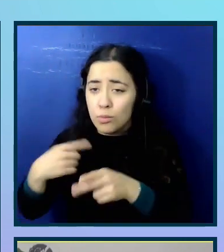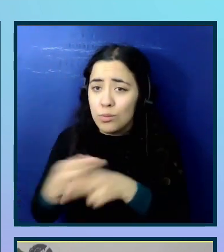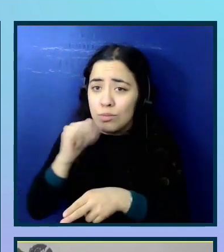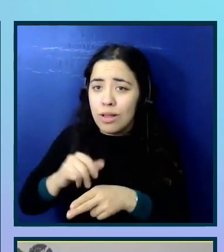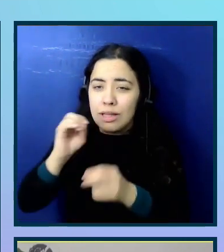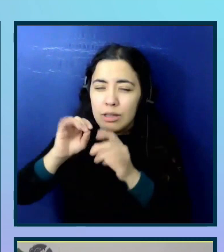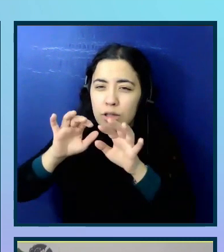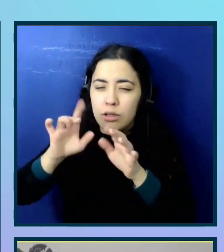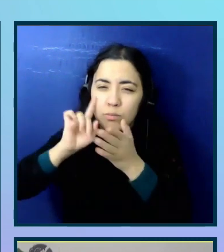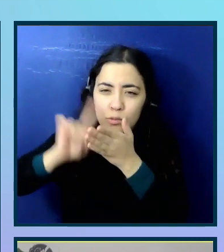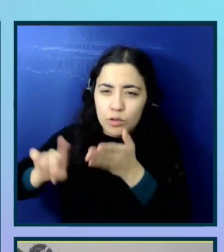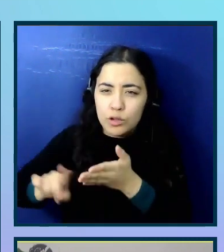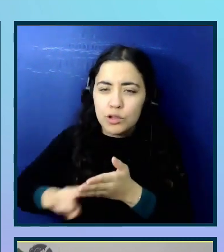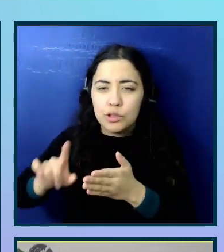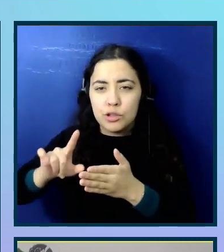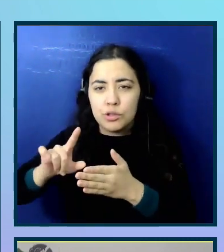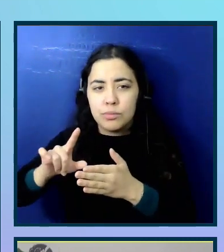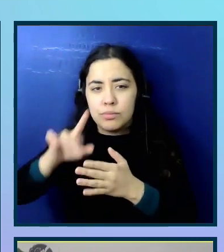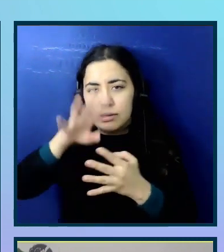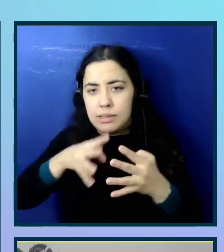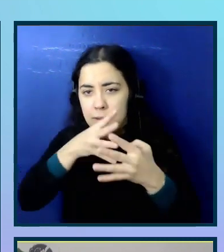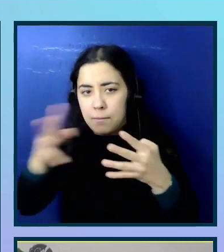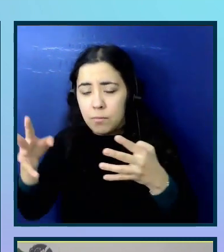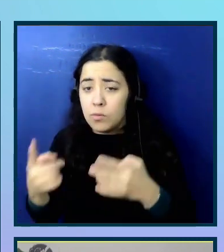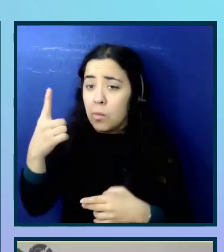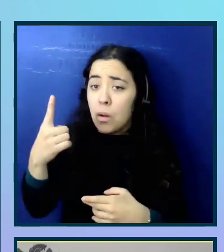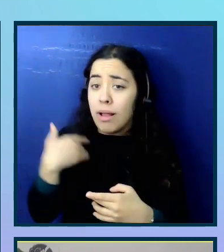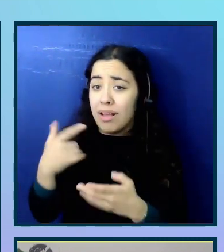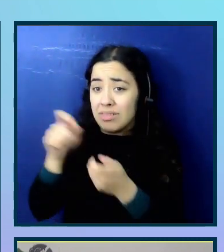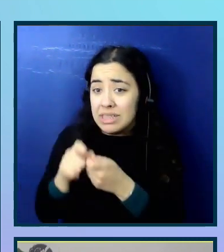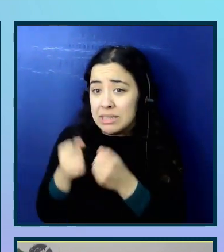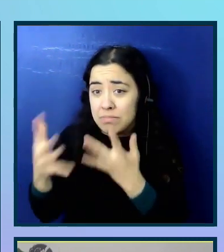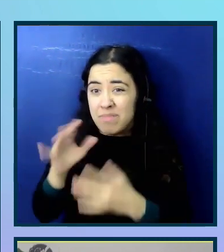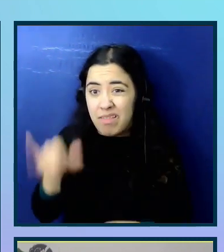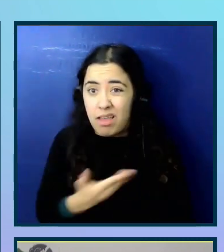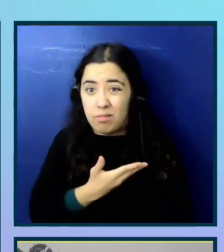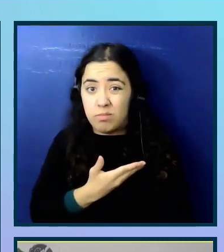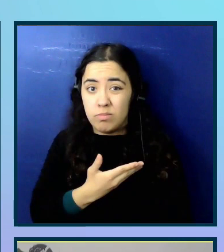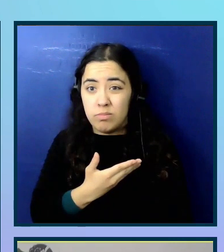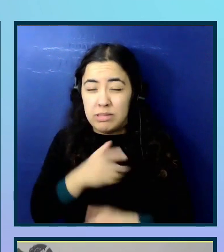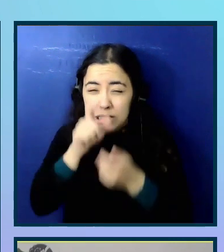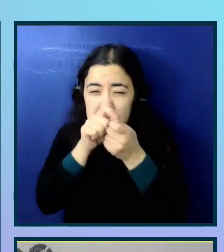So yeah, one component is actually detailed like that, like a lot of different details and one it's a complex component.